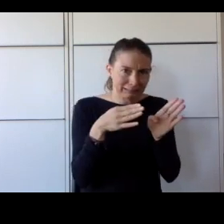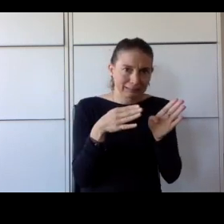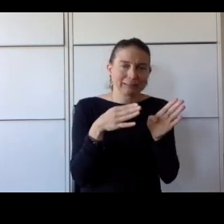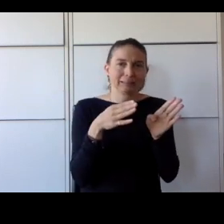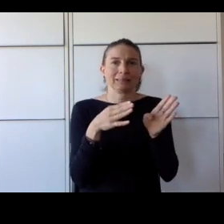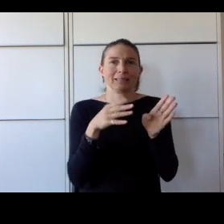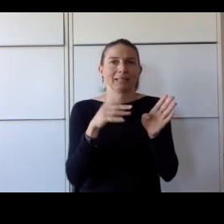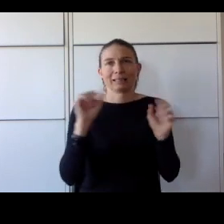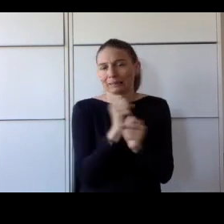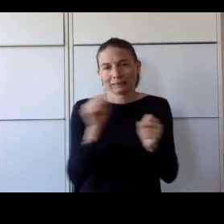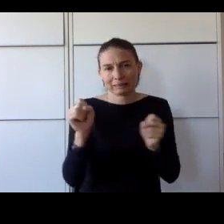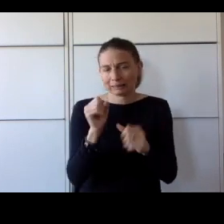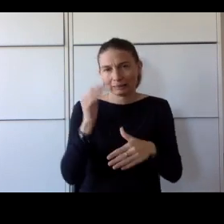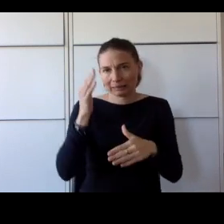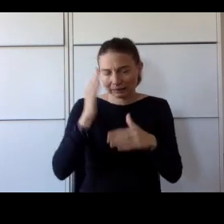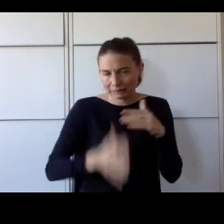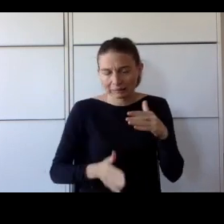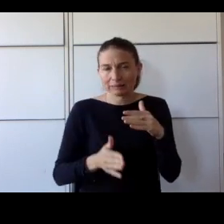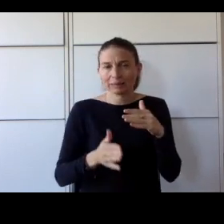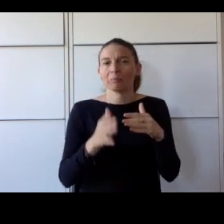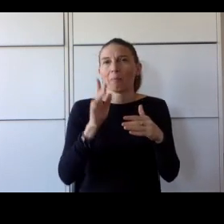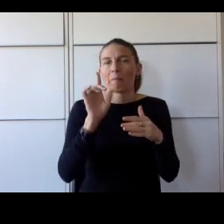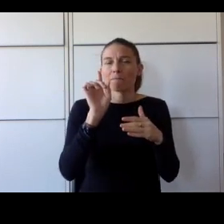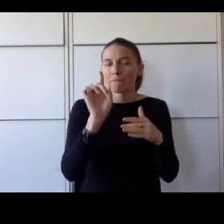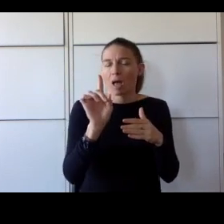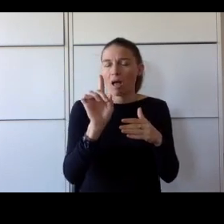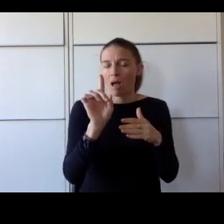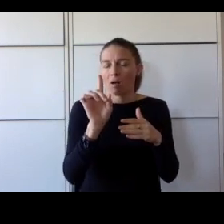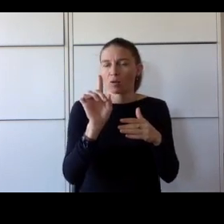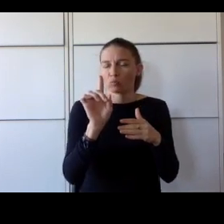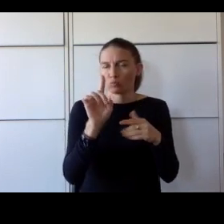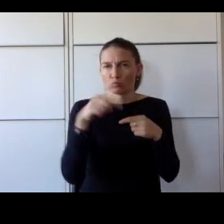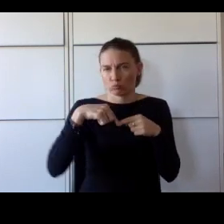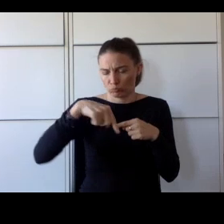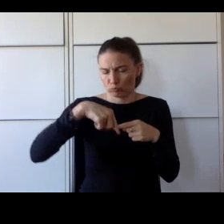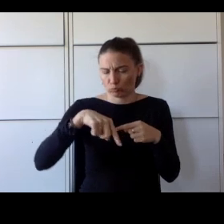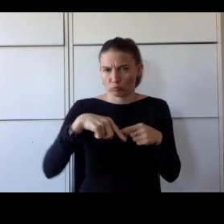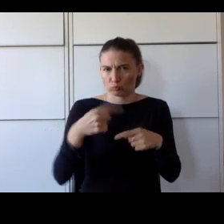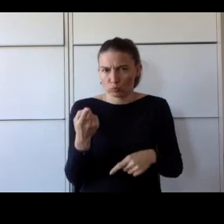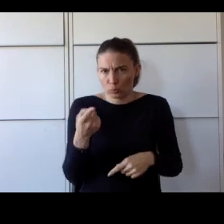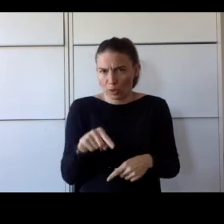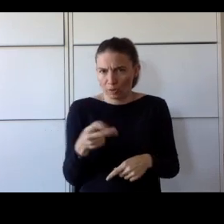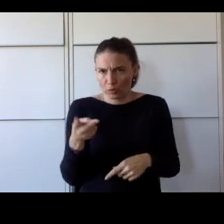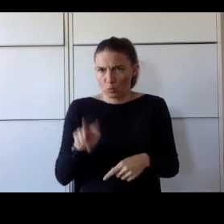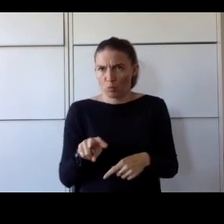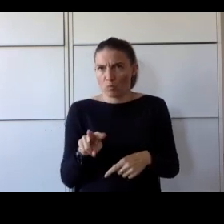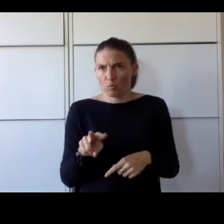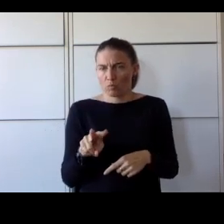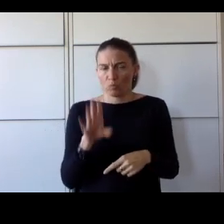to publish it yet. We should have done that. Hopefully, in the next two months at the latest it'll be published.